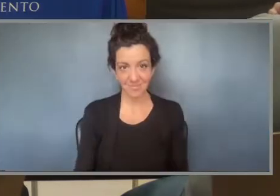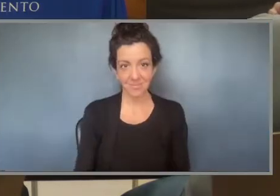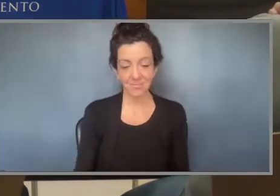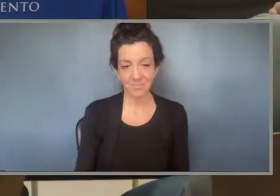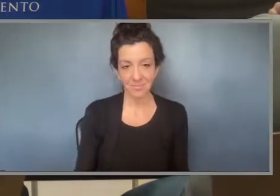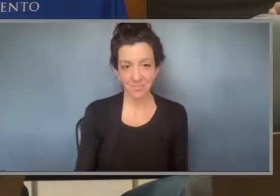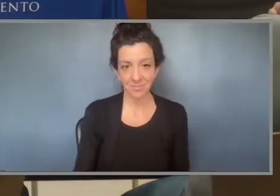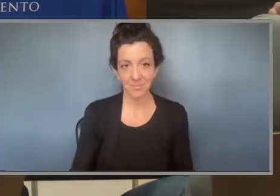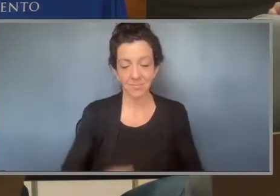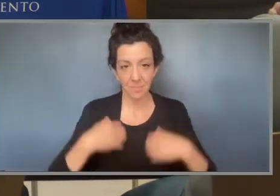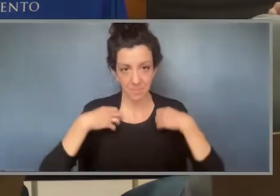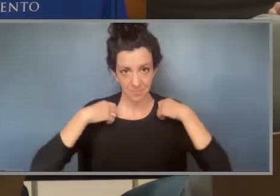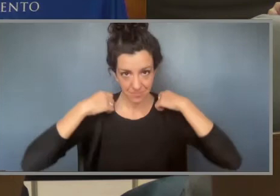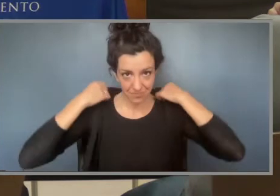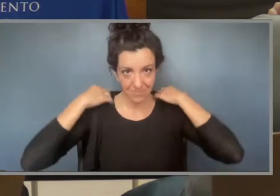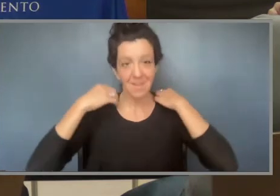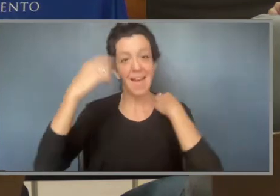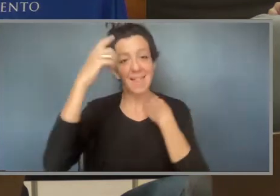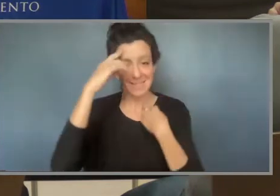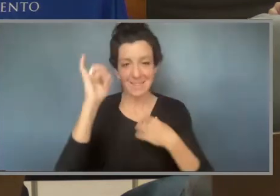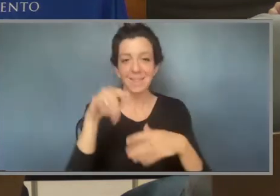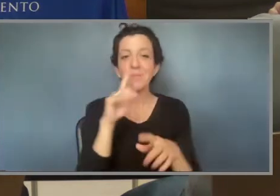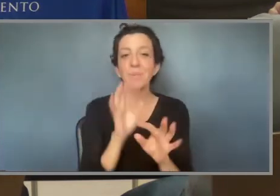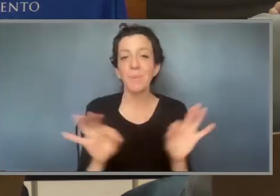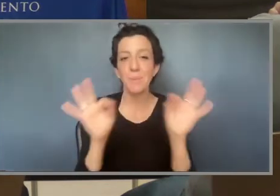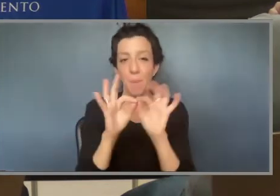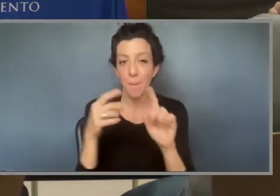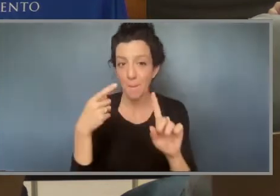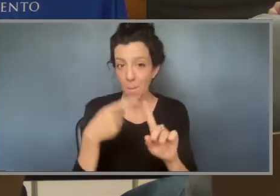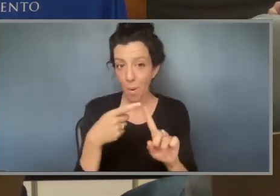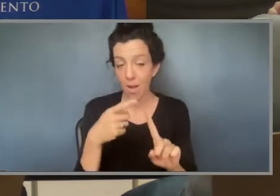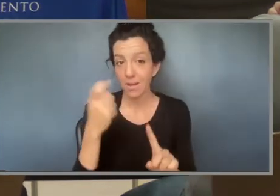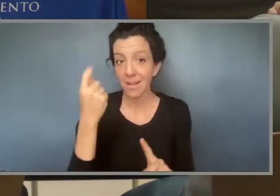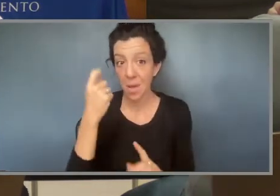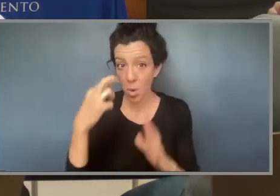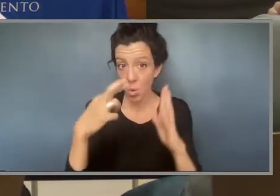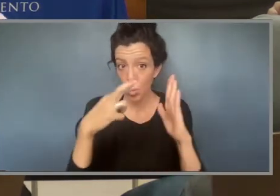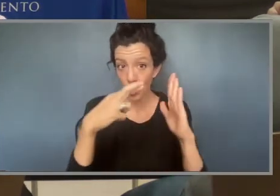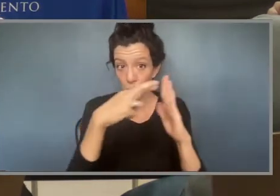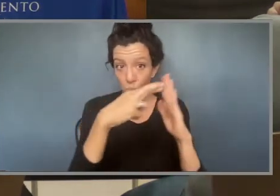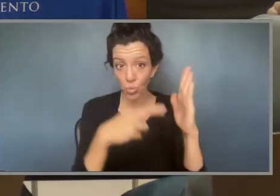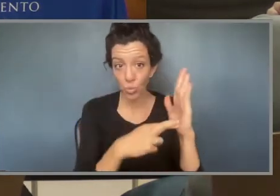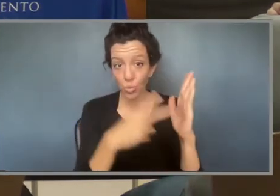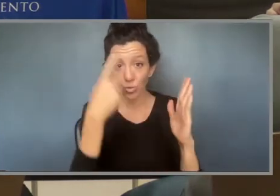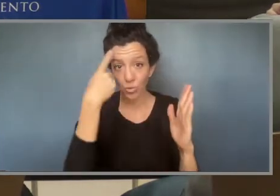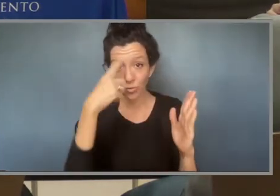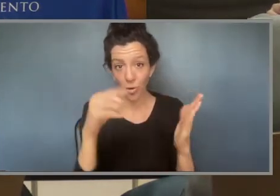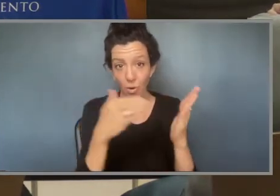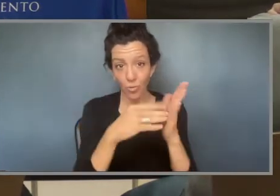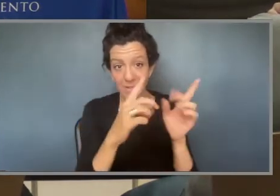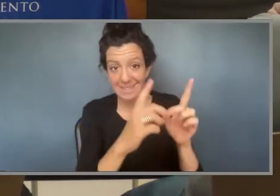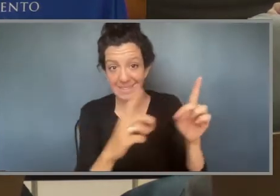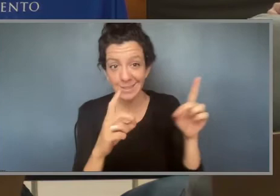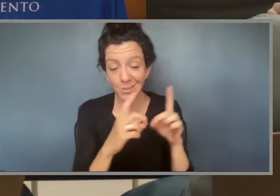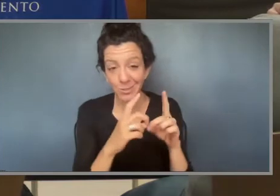Studio: yeah and I think you know I think that's an important point that you made is that the the rules, so to speak, of